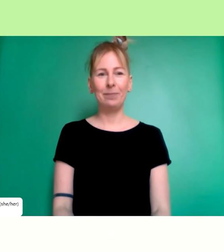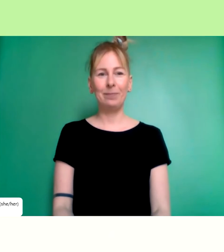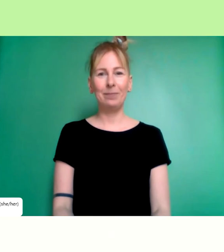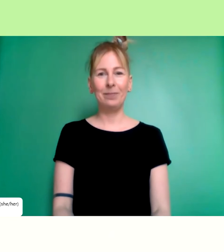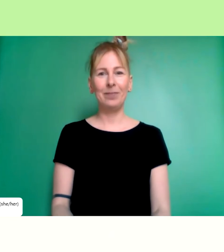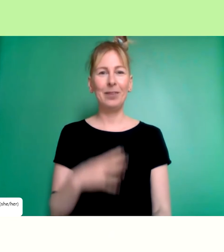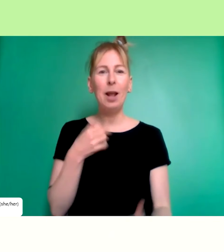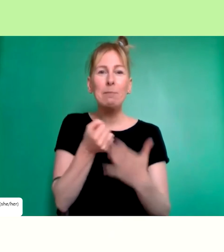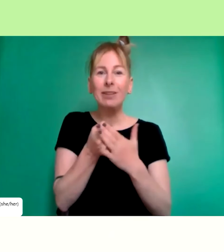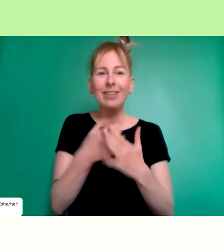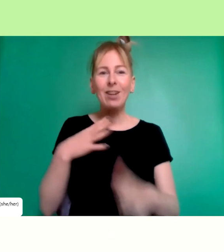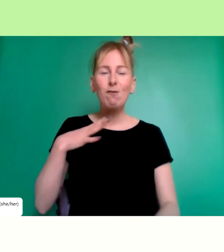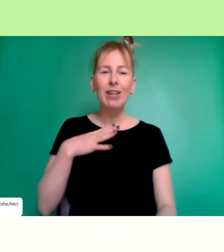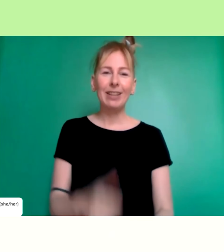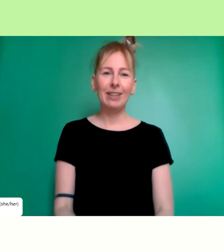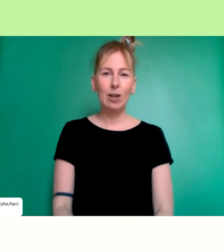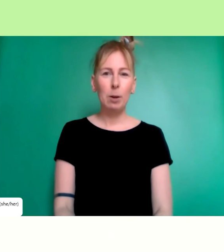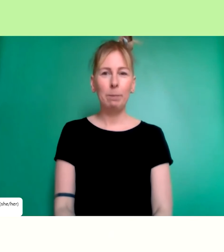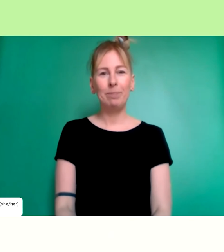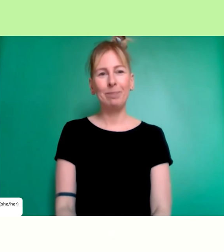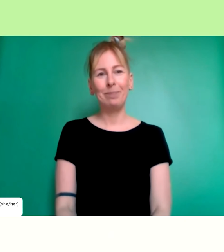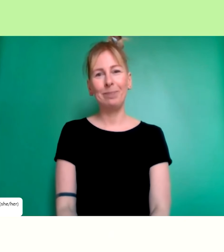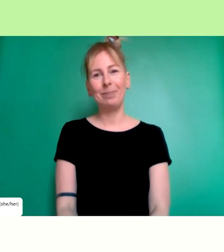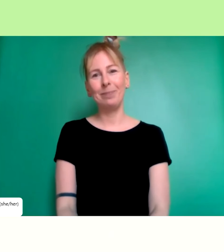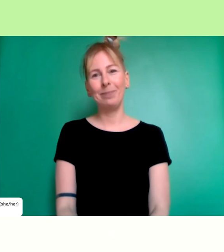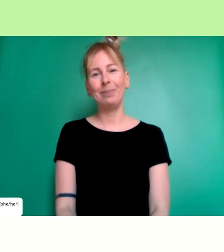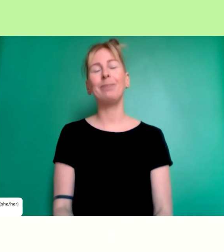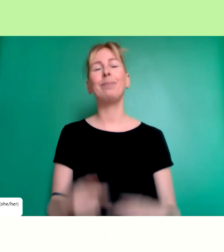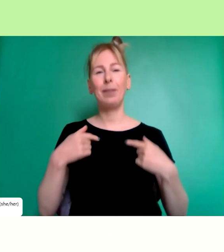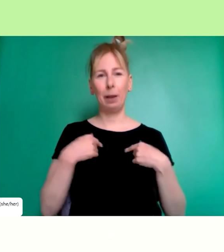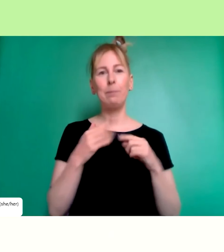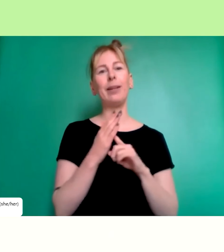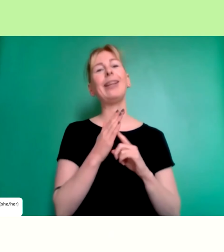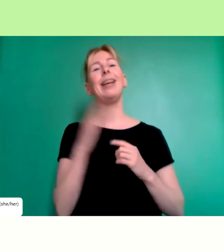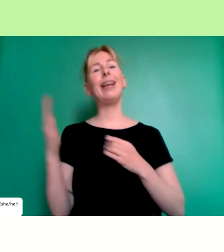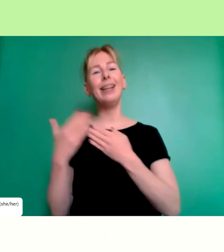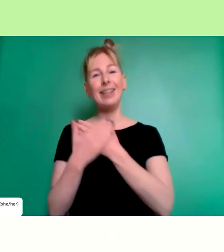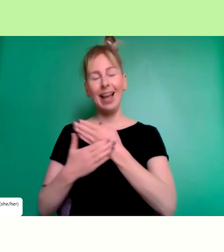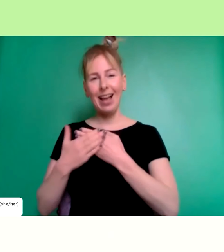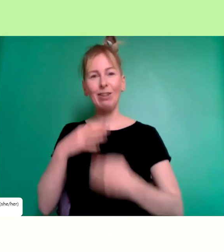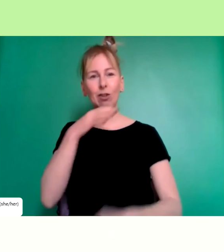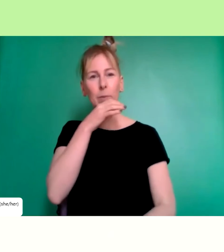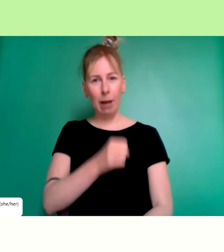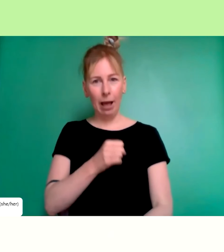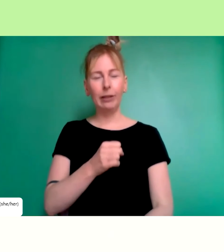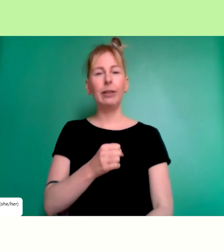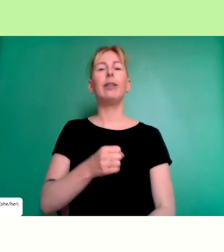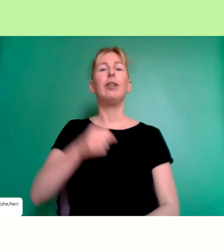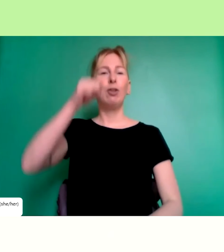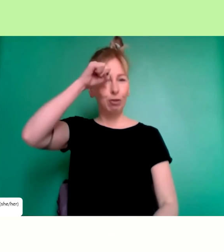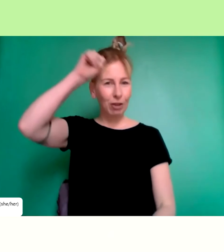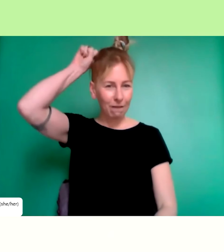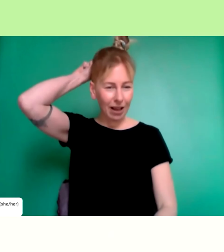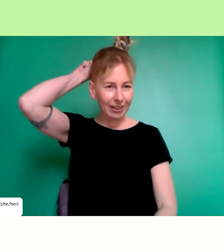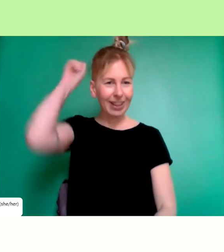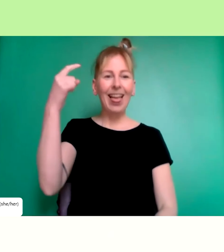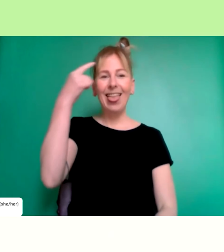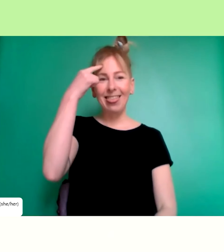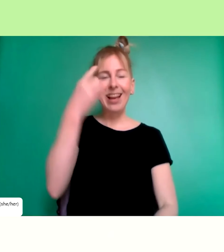already - East Asian man with a shaved head. Think chubby Buddha in a gillet - a